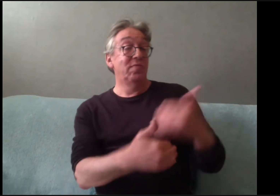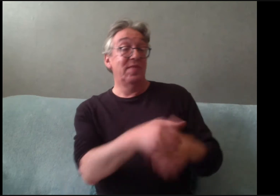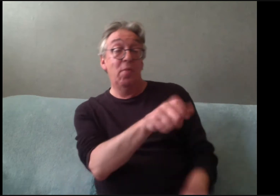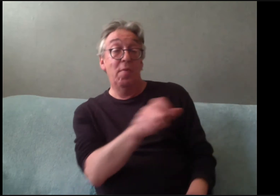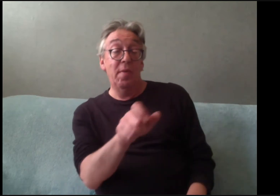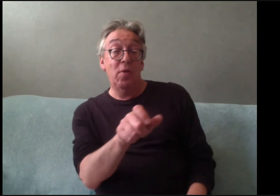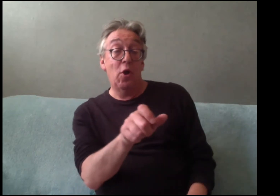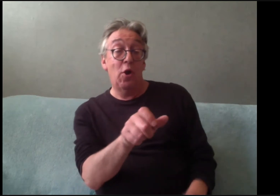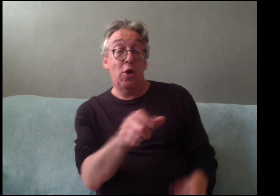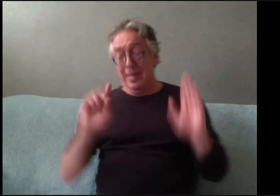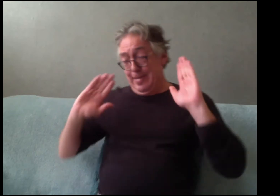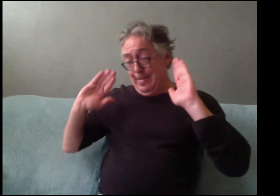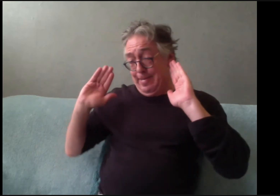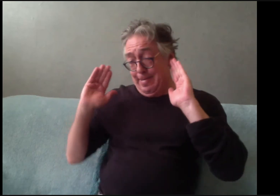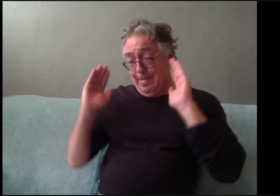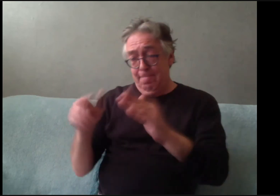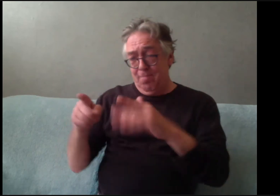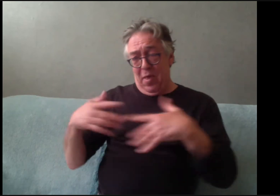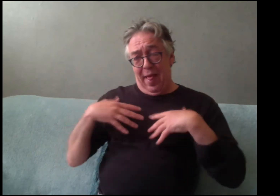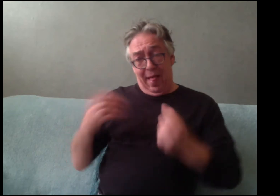In particular by carrying out tests.